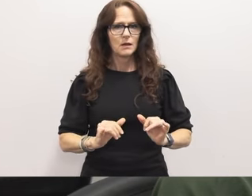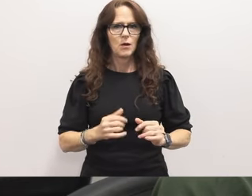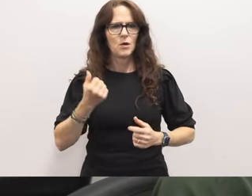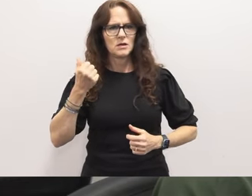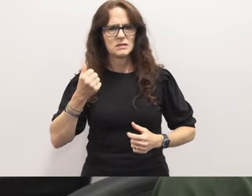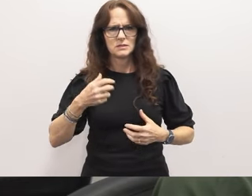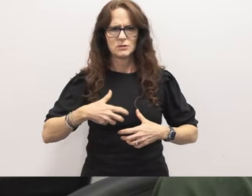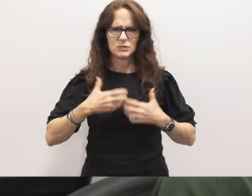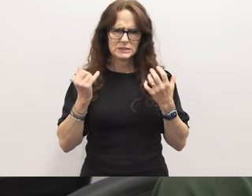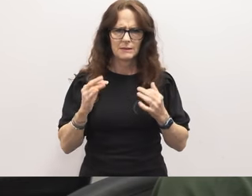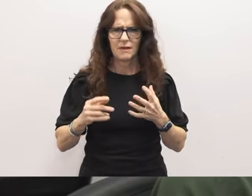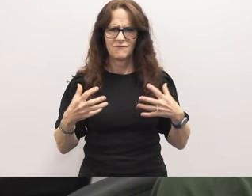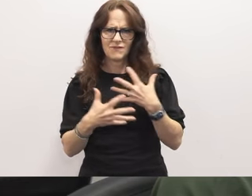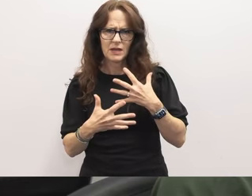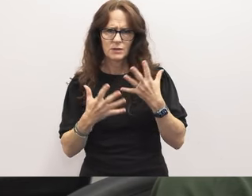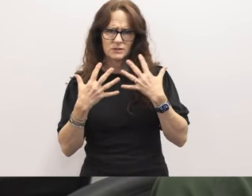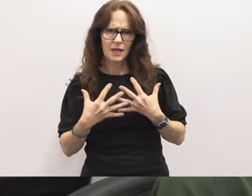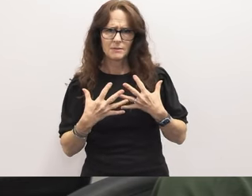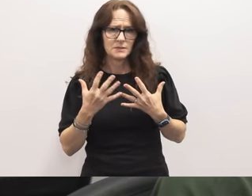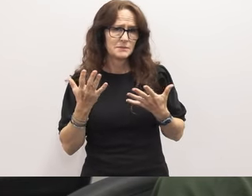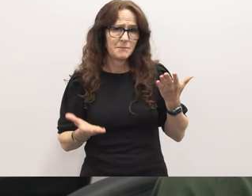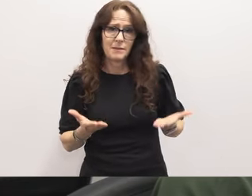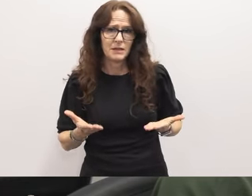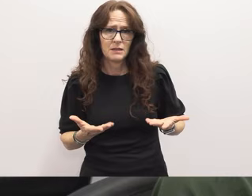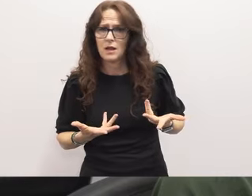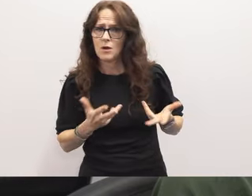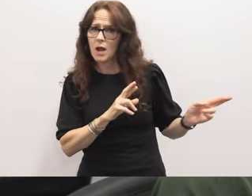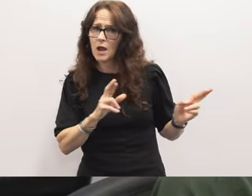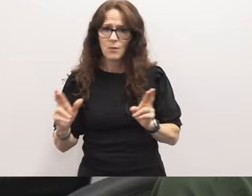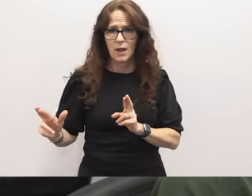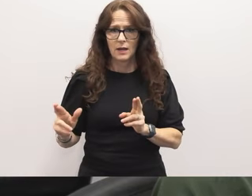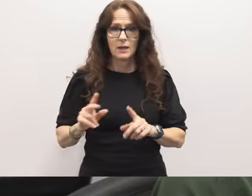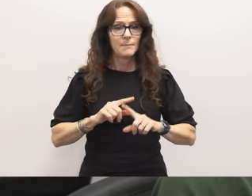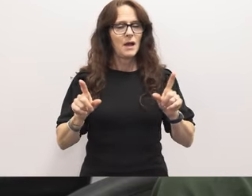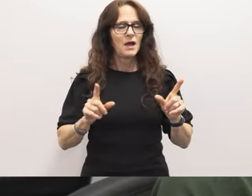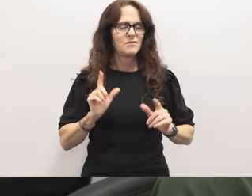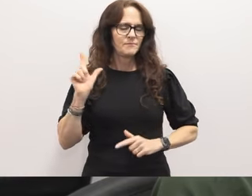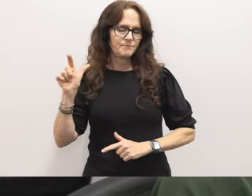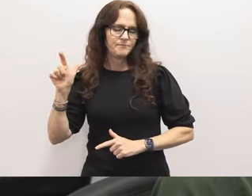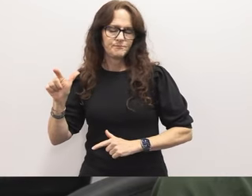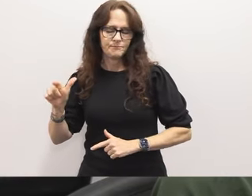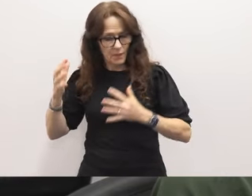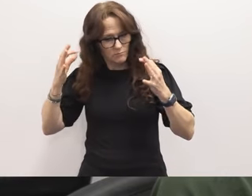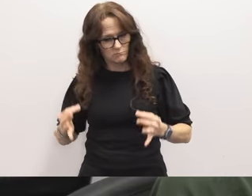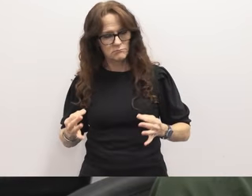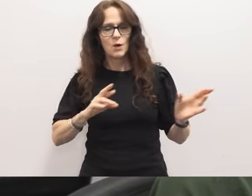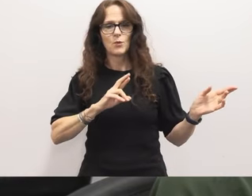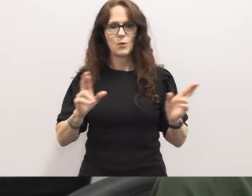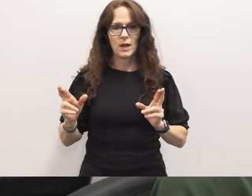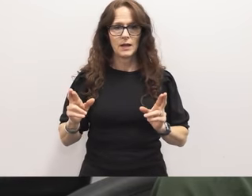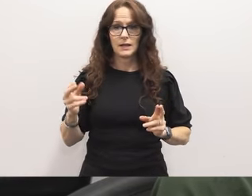there's fear, there's sadness. But when they're ready to do that, we set those up, and if we're not running them ourselves,